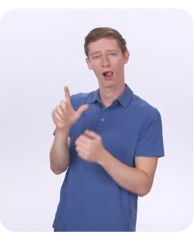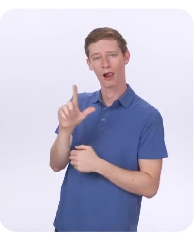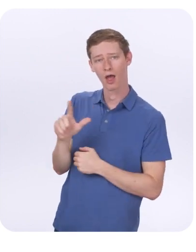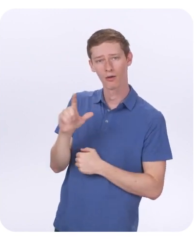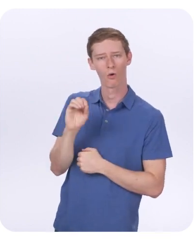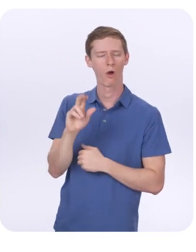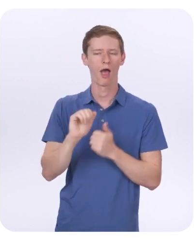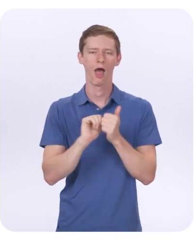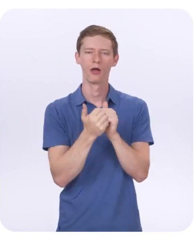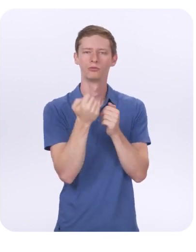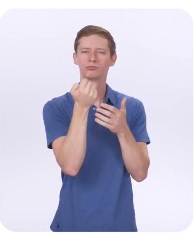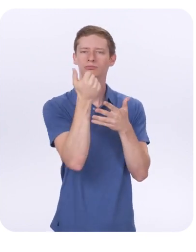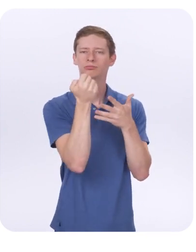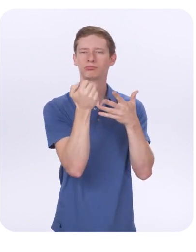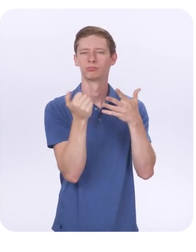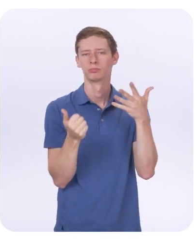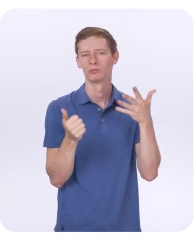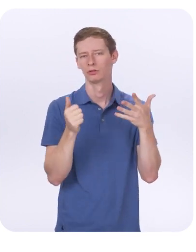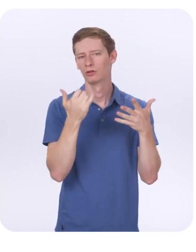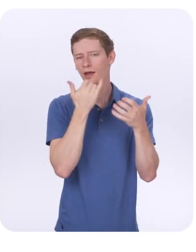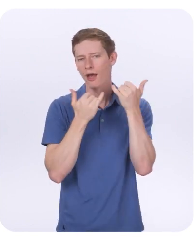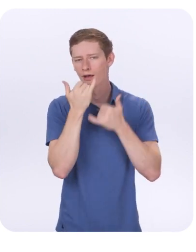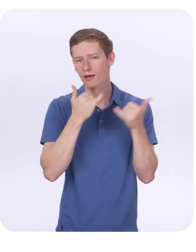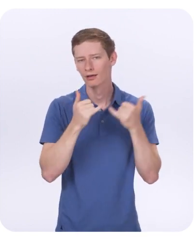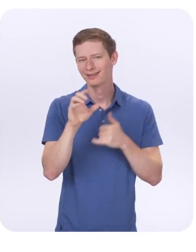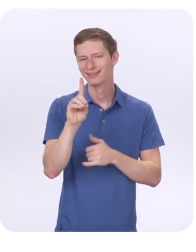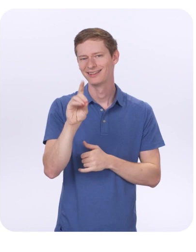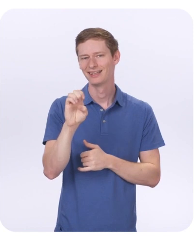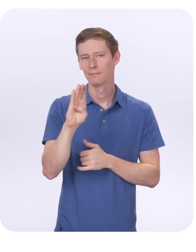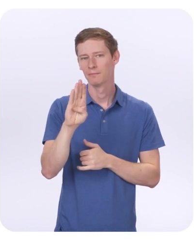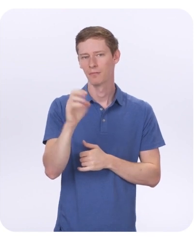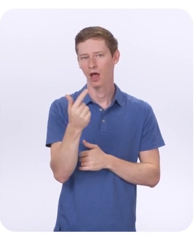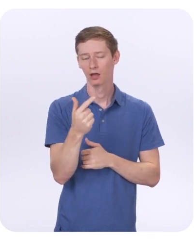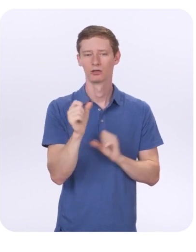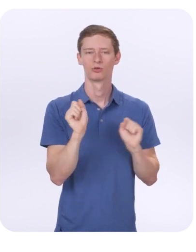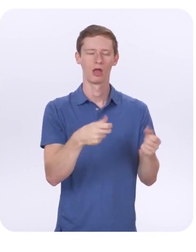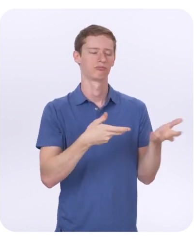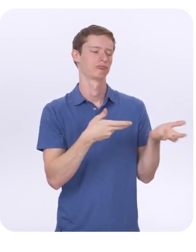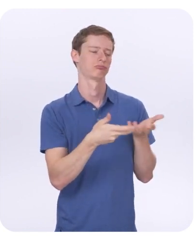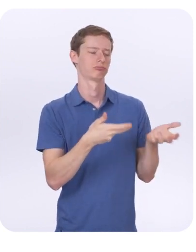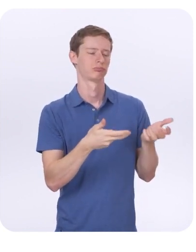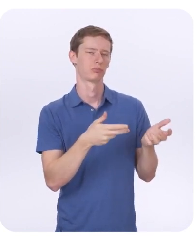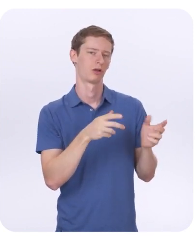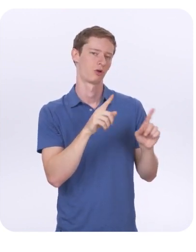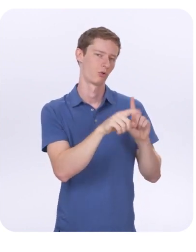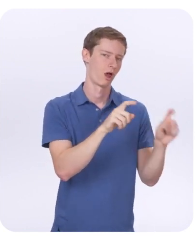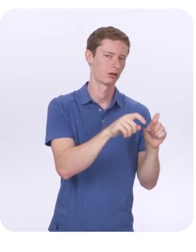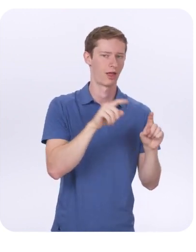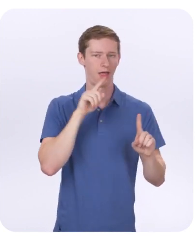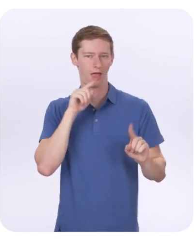Code Llama, Code Llama-Python and Code Llama-Instruct form our family of Code Llama models.